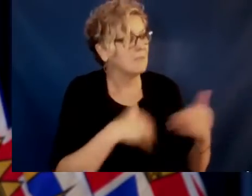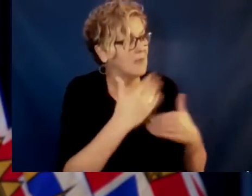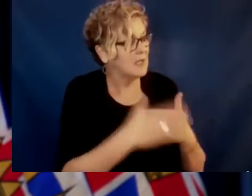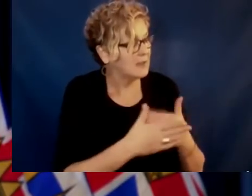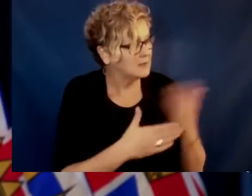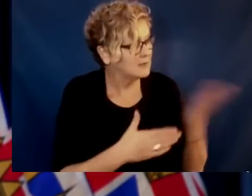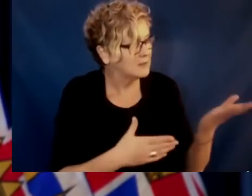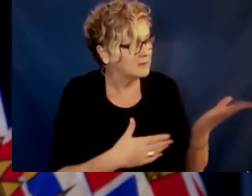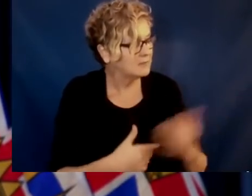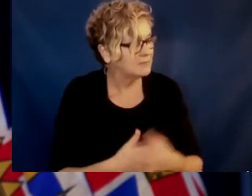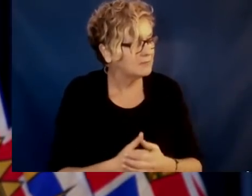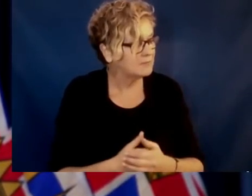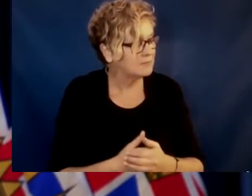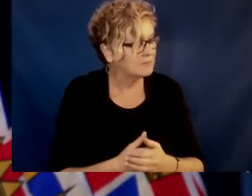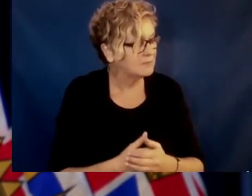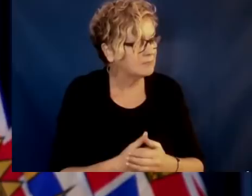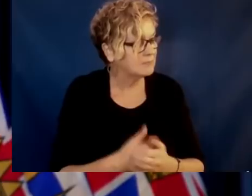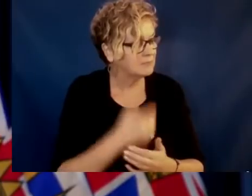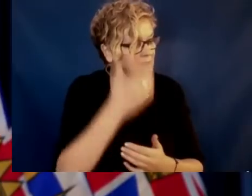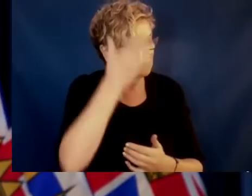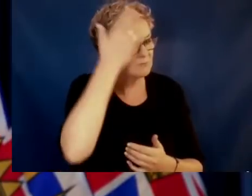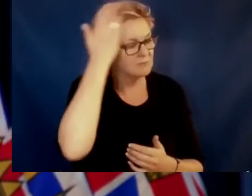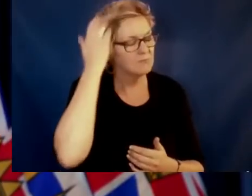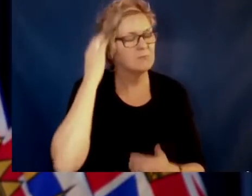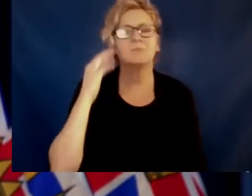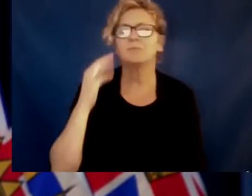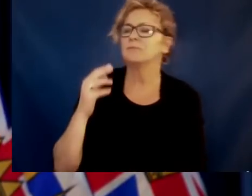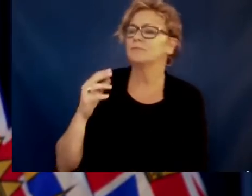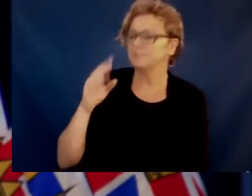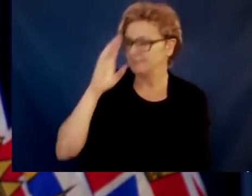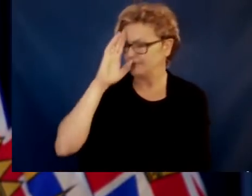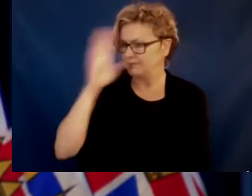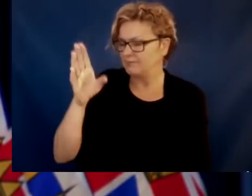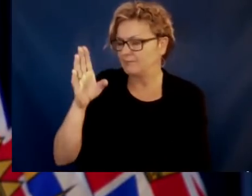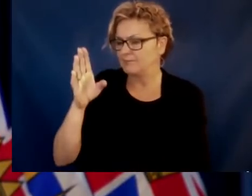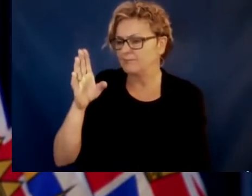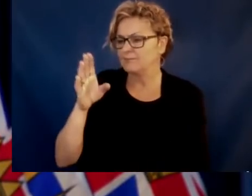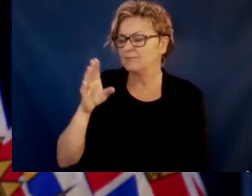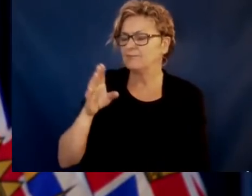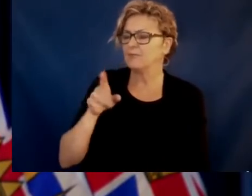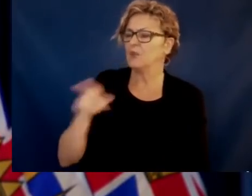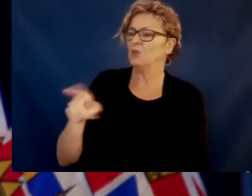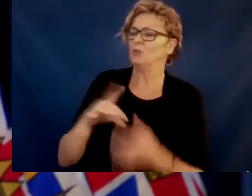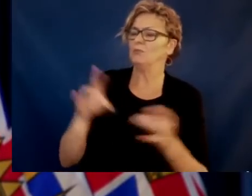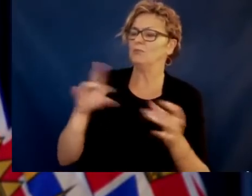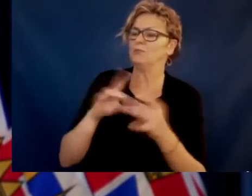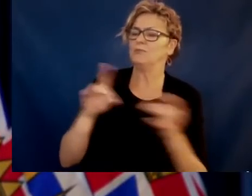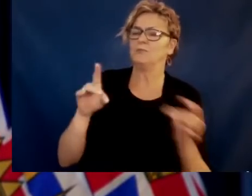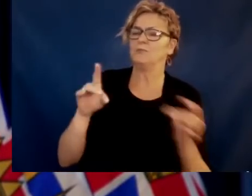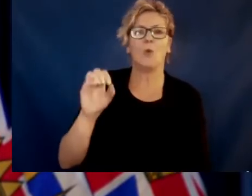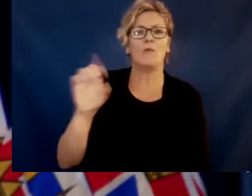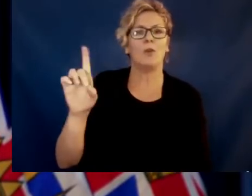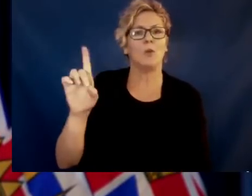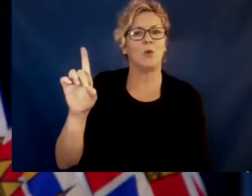Hi, Dr Henry. You referenced the over overdose crisis off the top. I want to ask about RCMP,